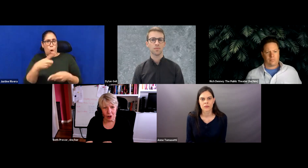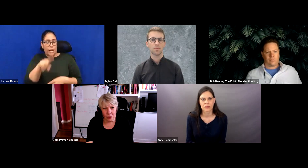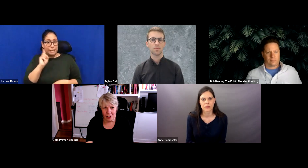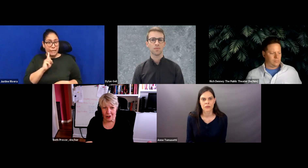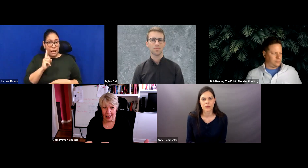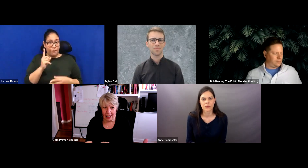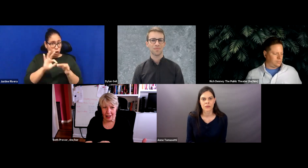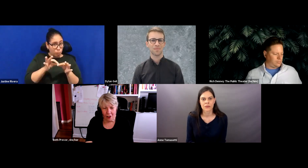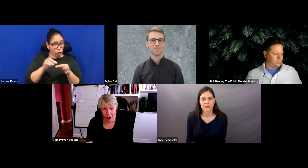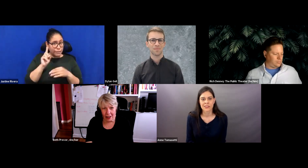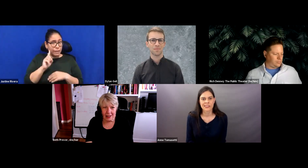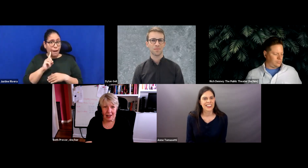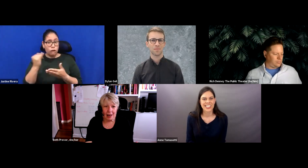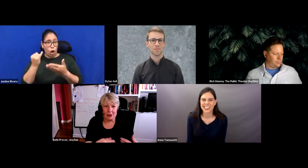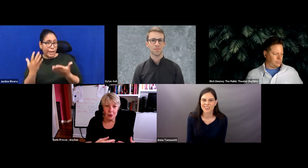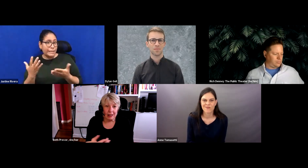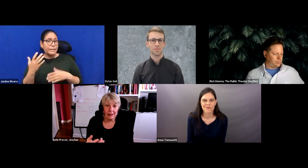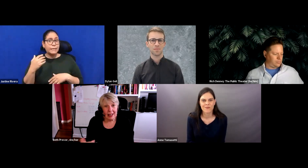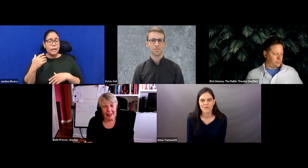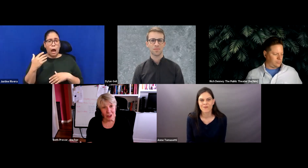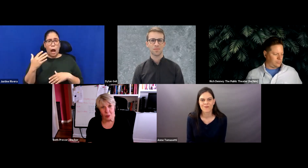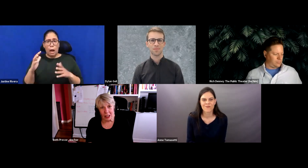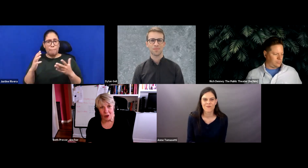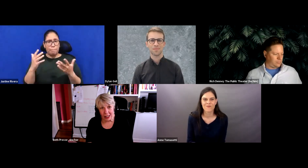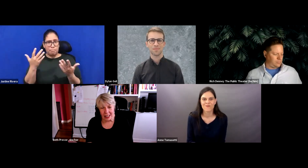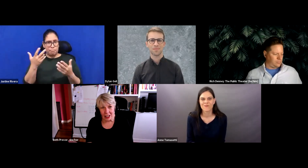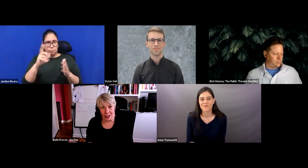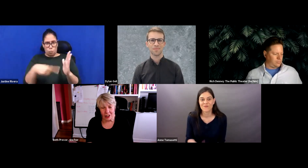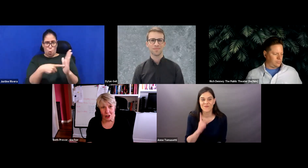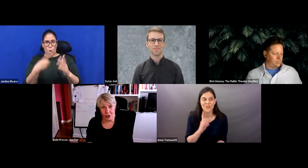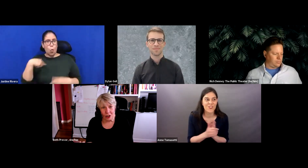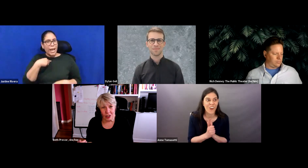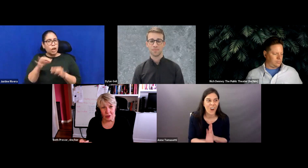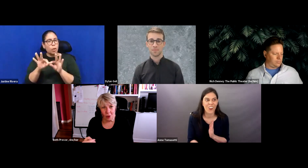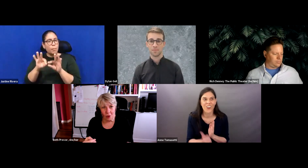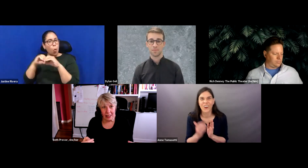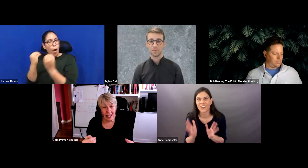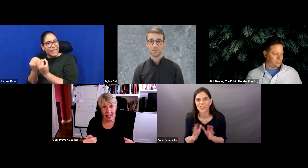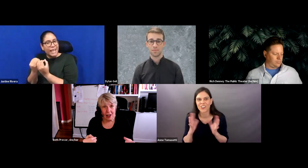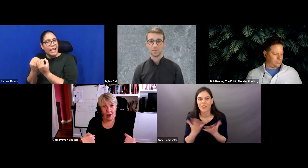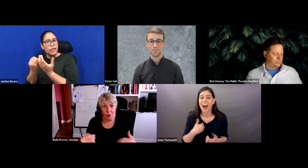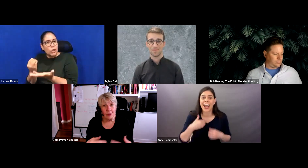interpreters? Are they Deaf artists? I mean, wer'e an interpreting organization, so you just don't want to say we're